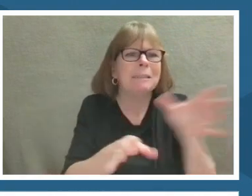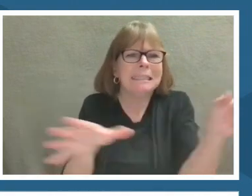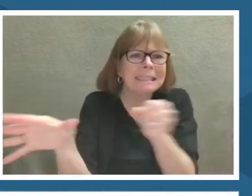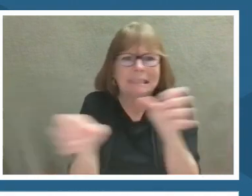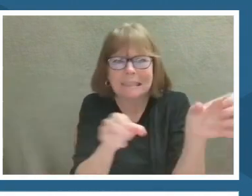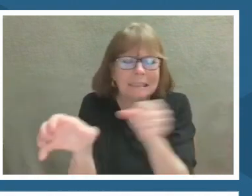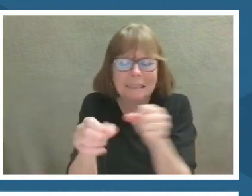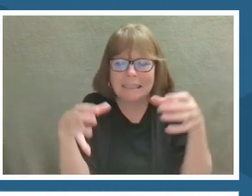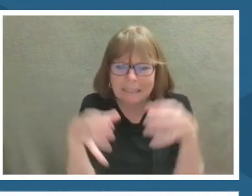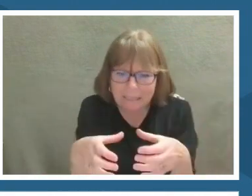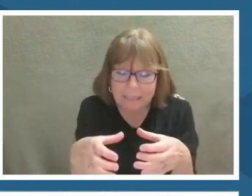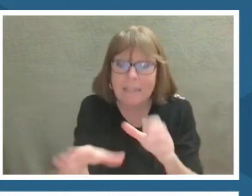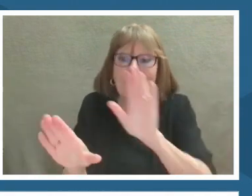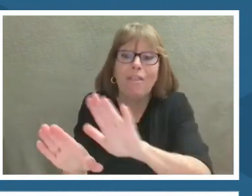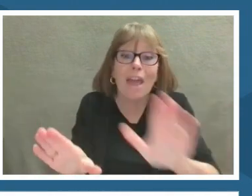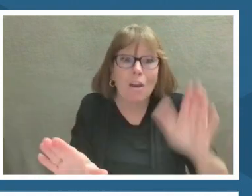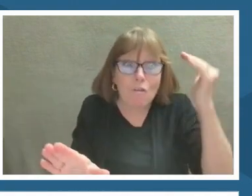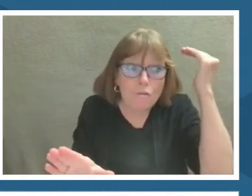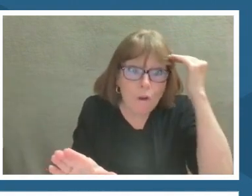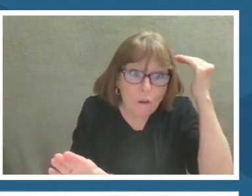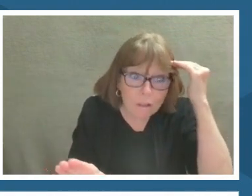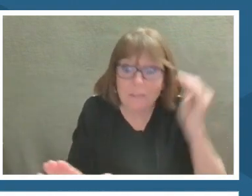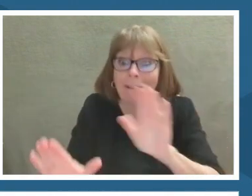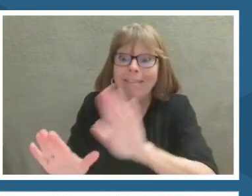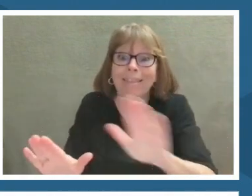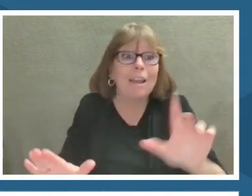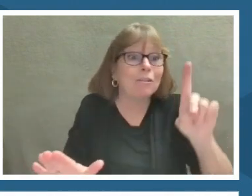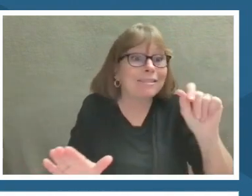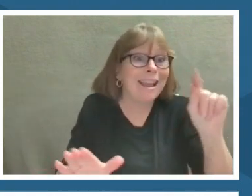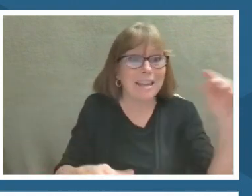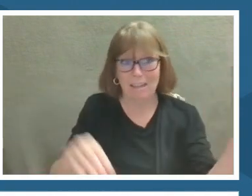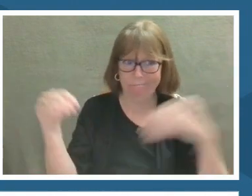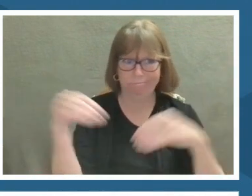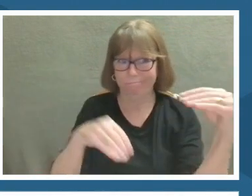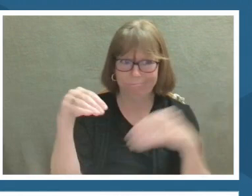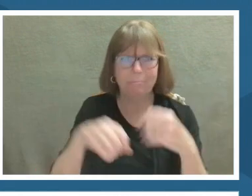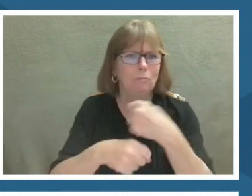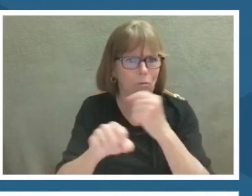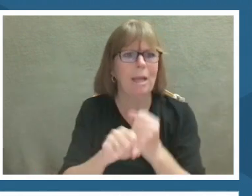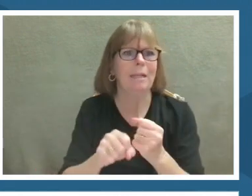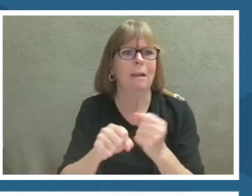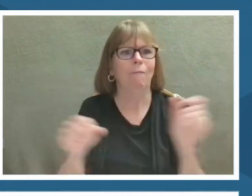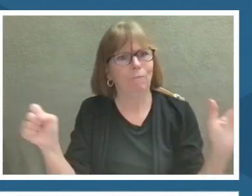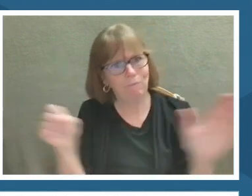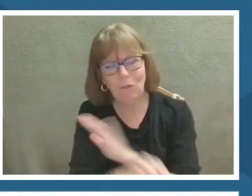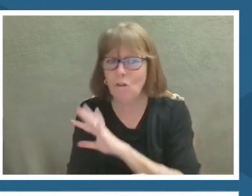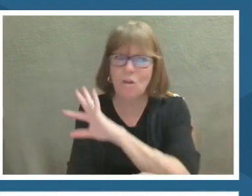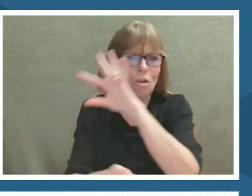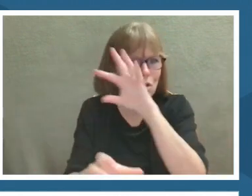create comprehensive solutions and finally number three